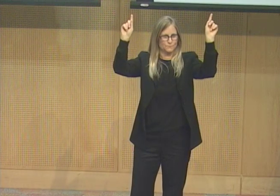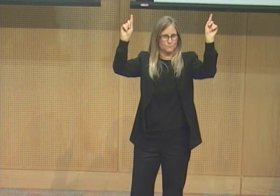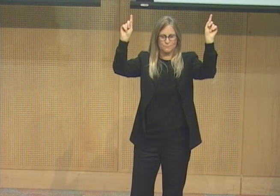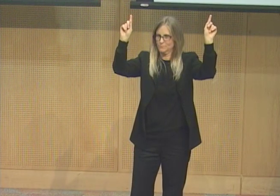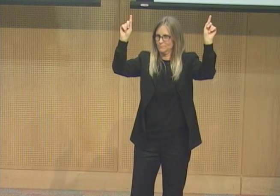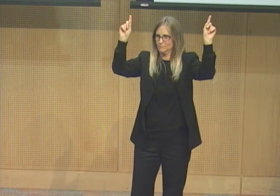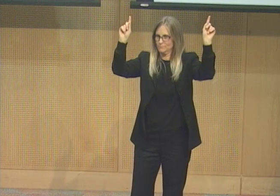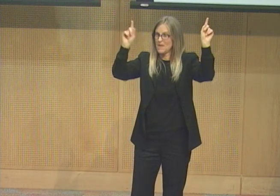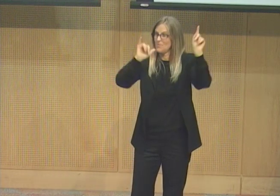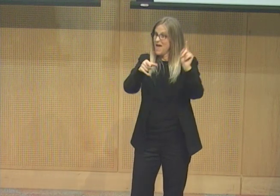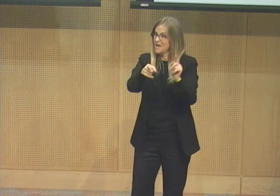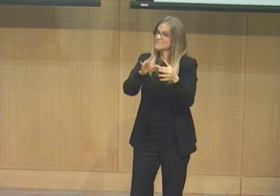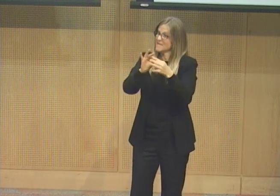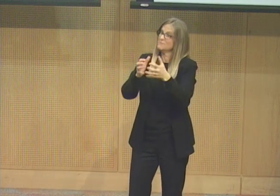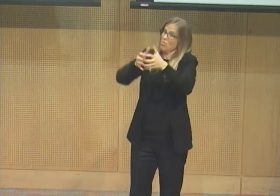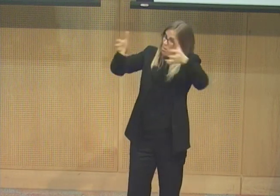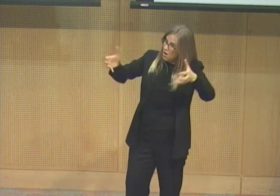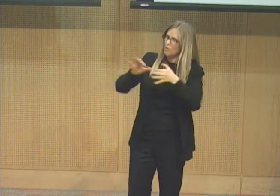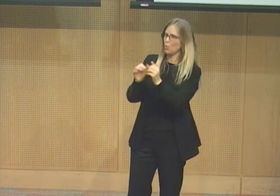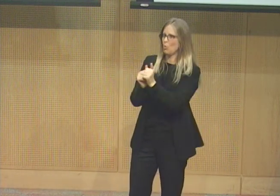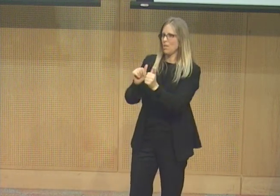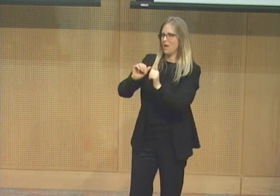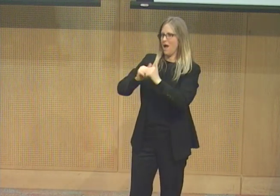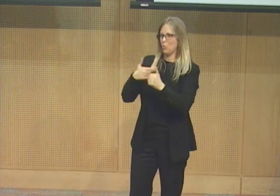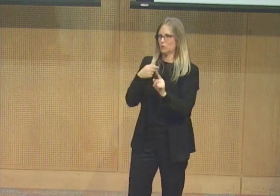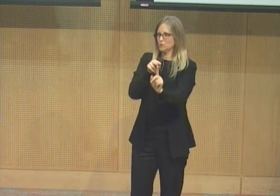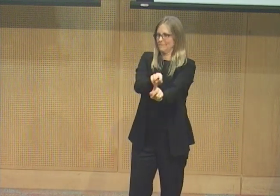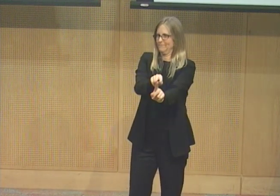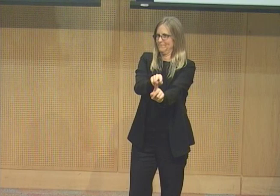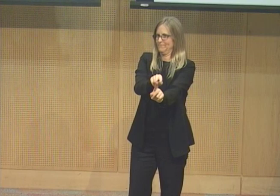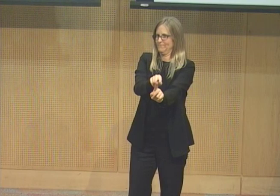That local coherence is accomplished